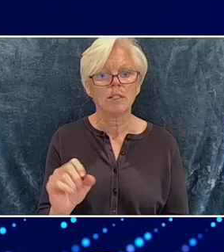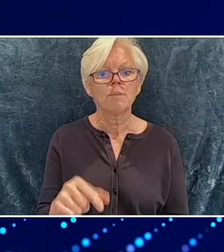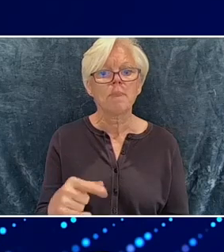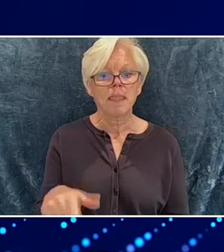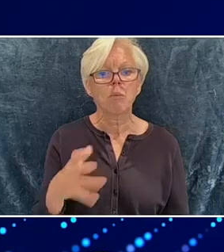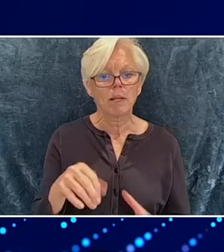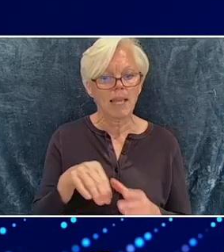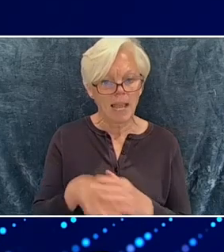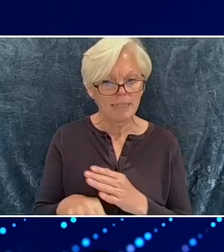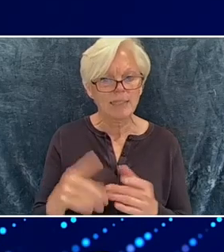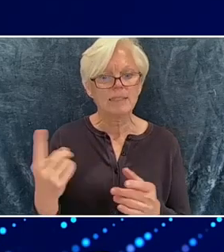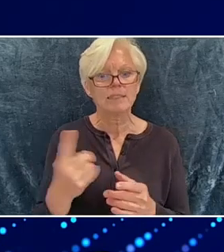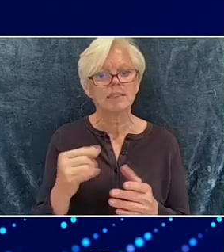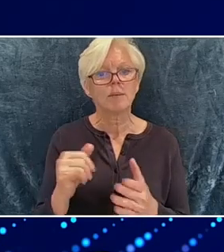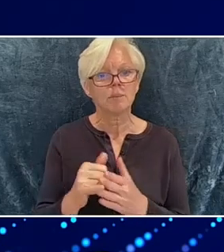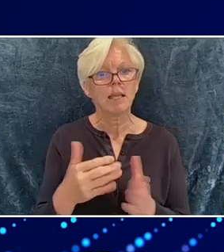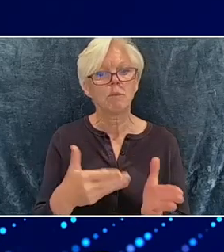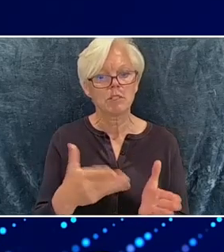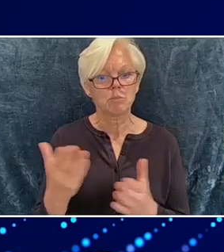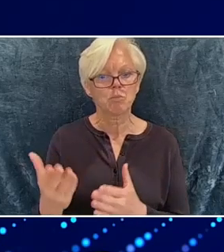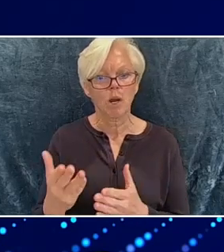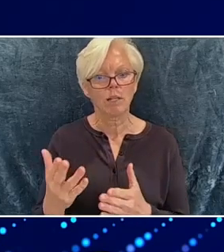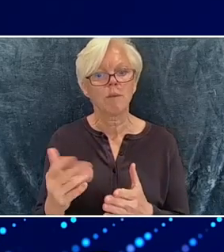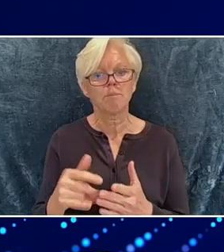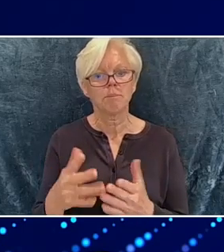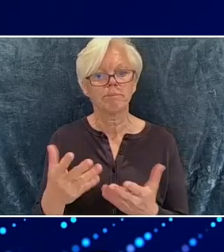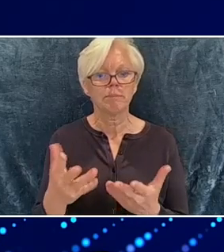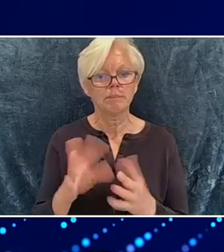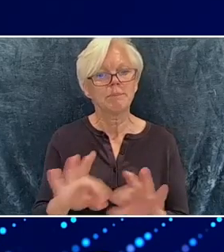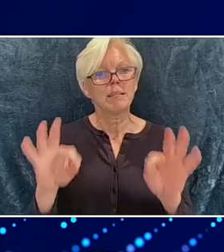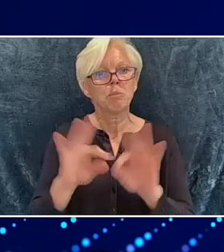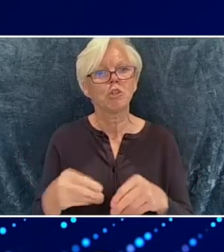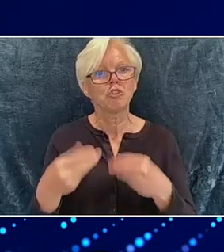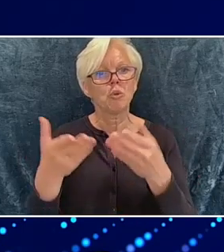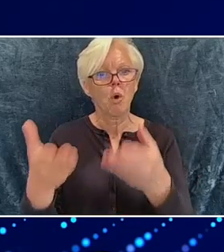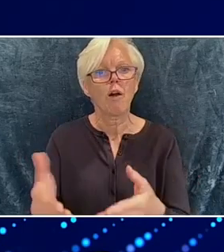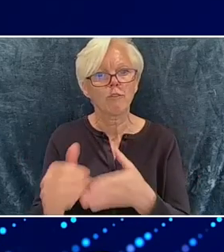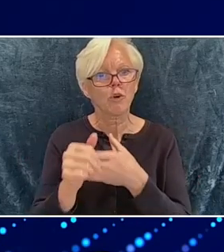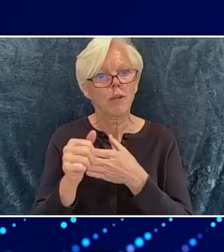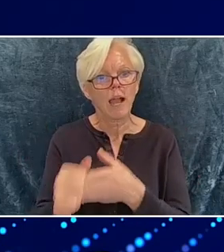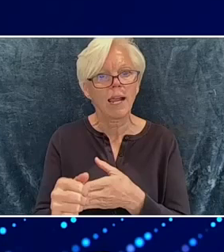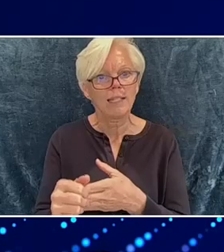this, the importance to offer guidance in terms of- for institutions to offer